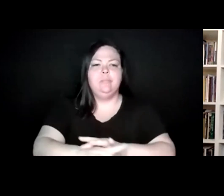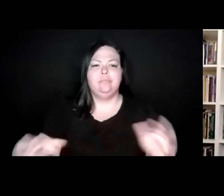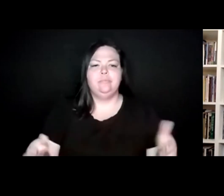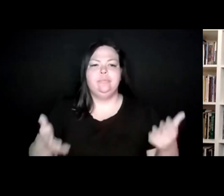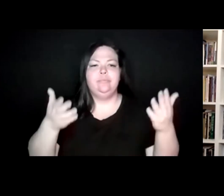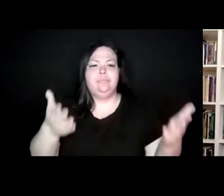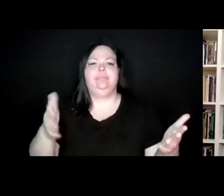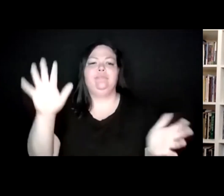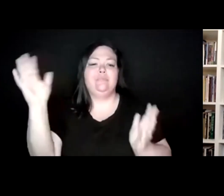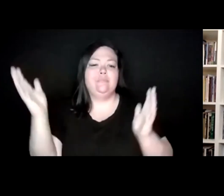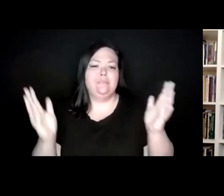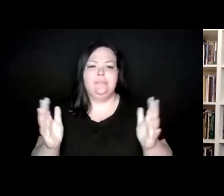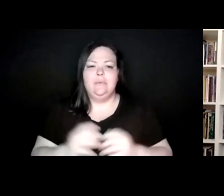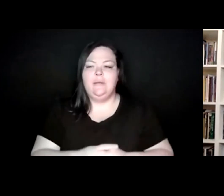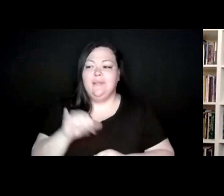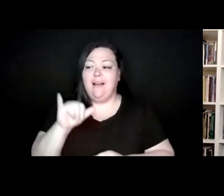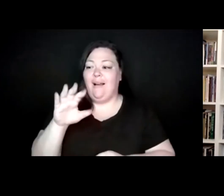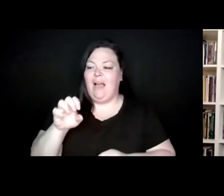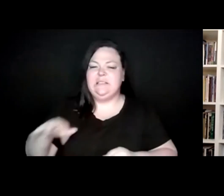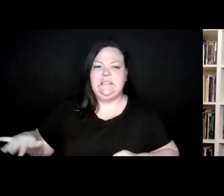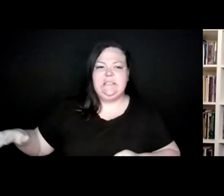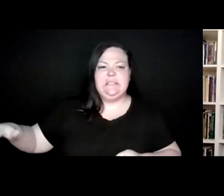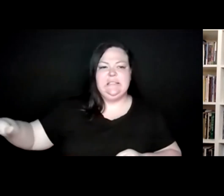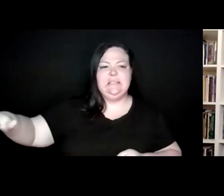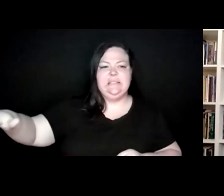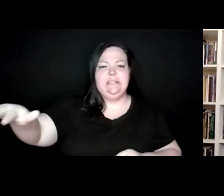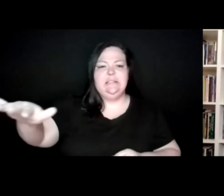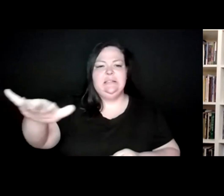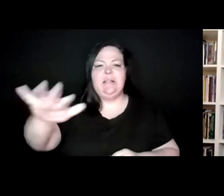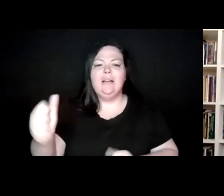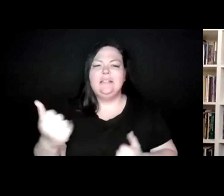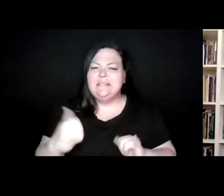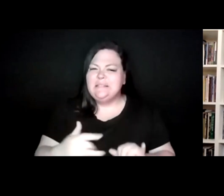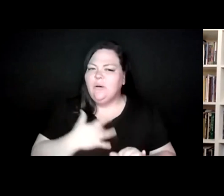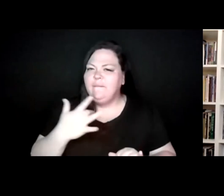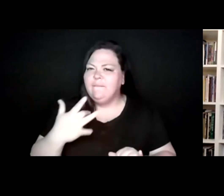in gestures. Ice was everywhere./ I could still feel the command of your hands